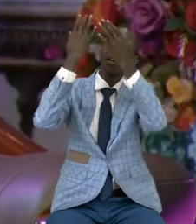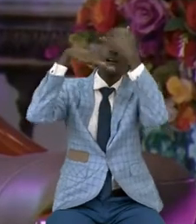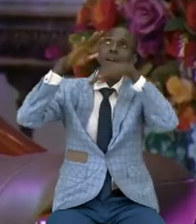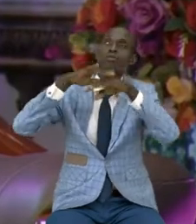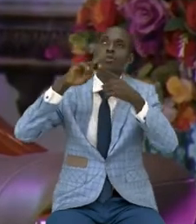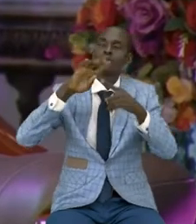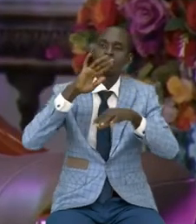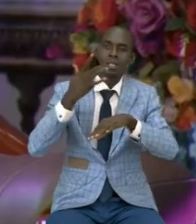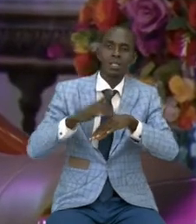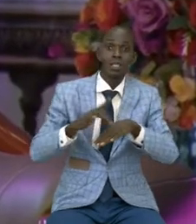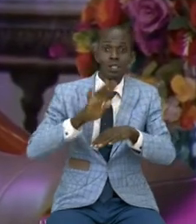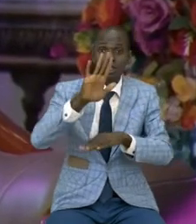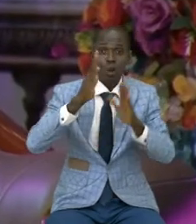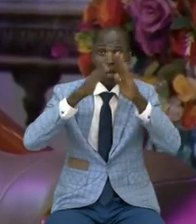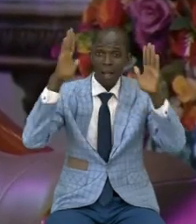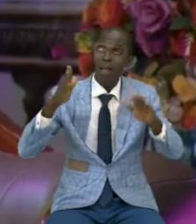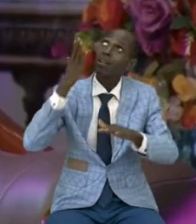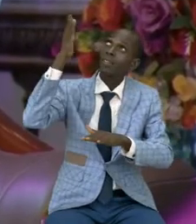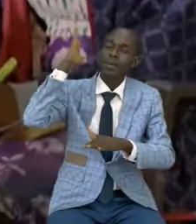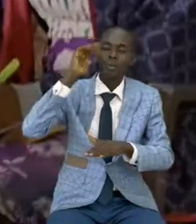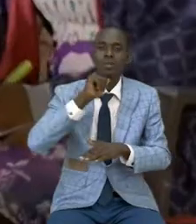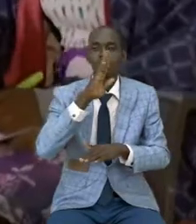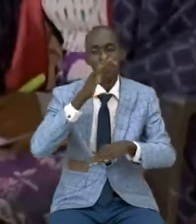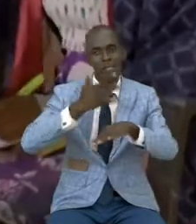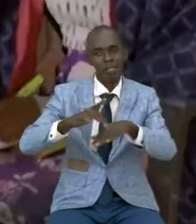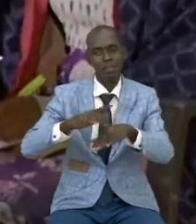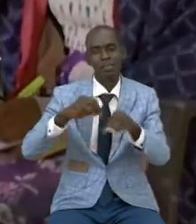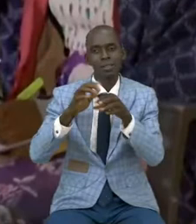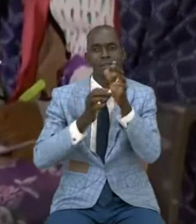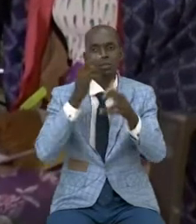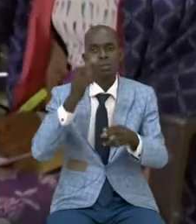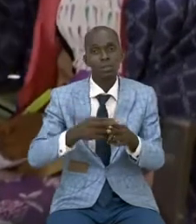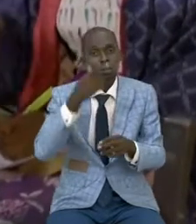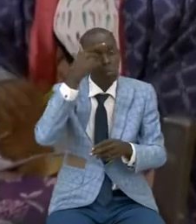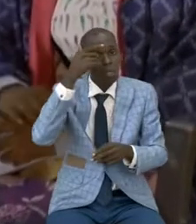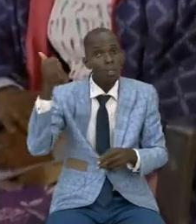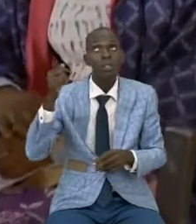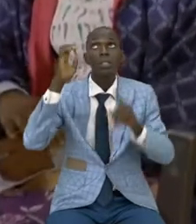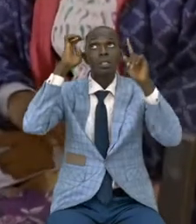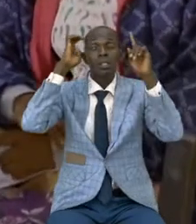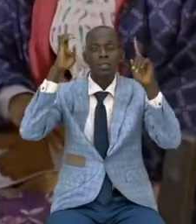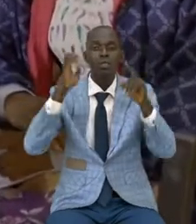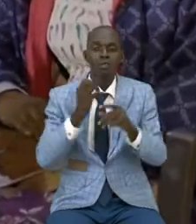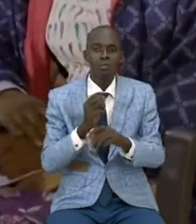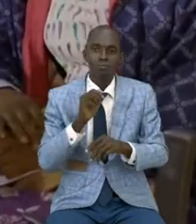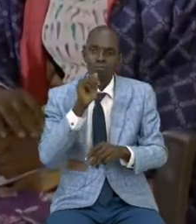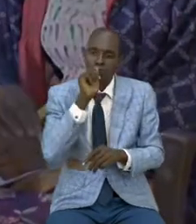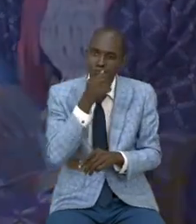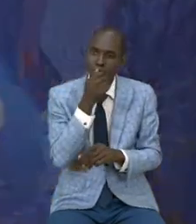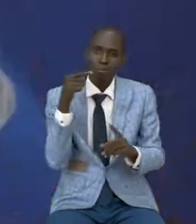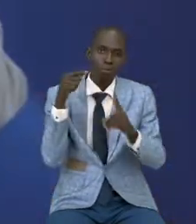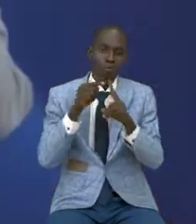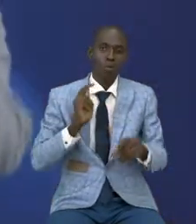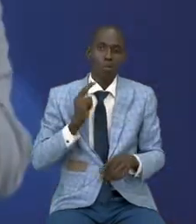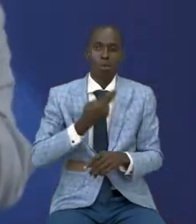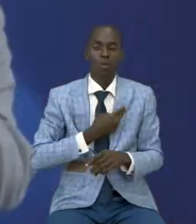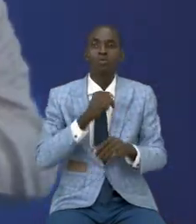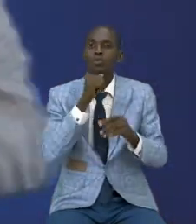your place in heaven will not be vacant because it's to a sword not willing that anyone shall